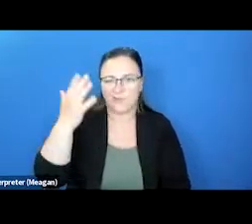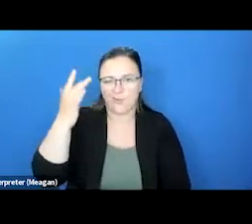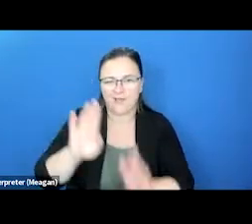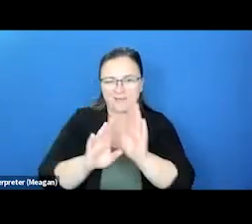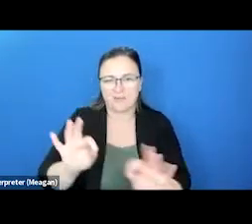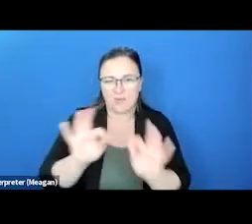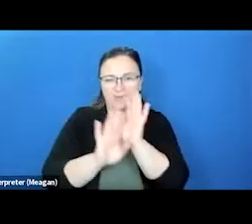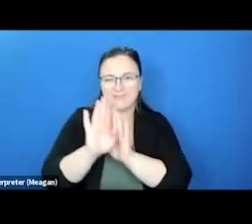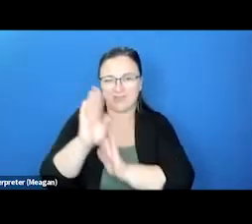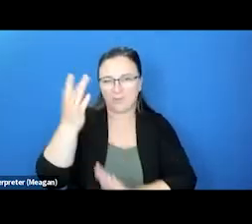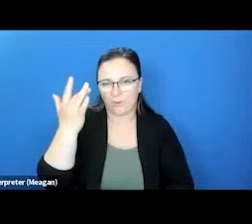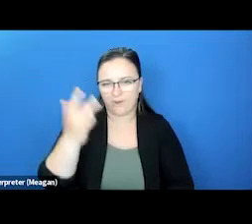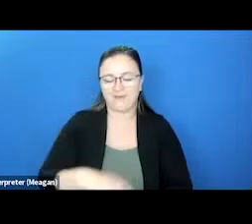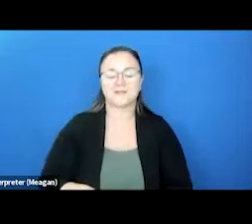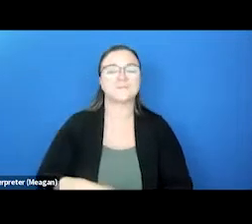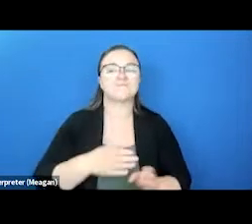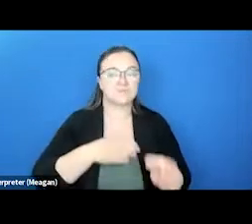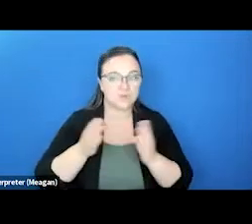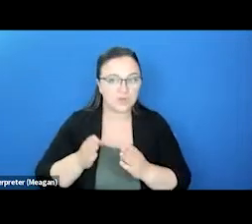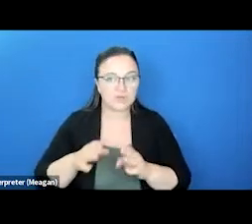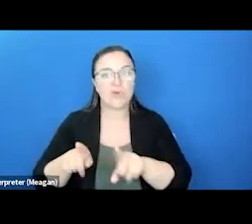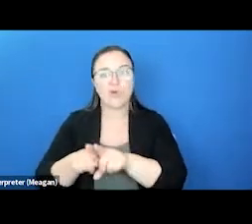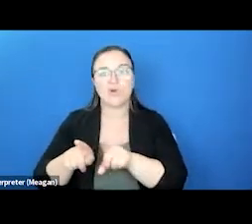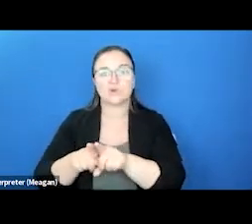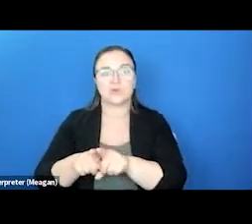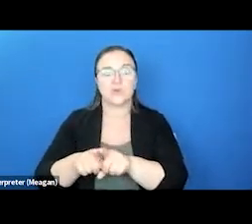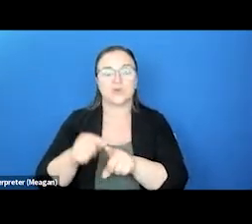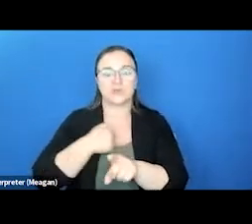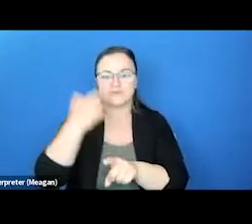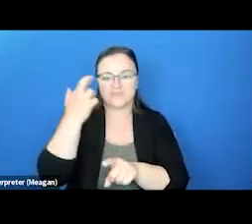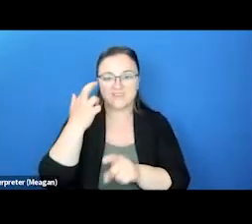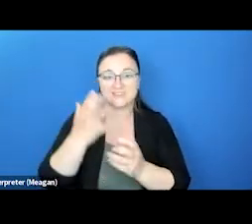and also to know there are, we realize there's a lot of consequences